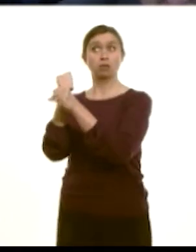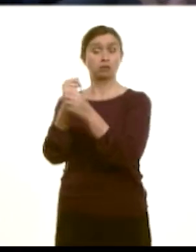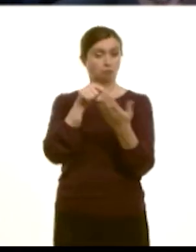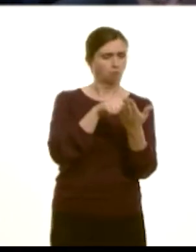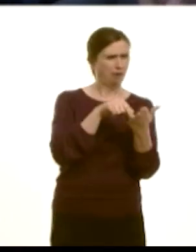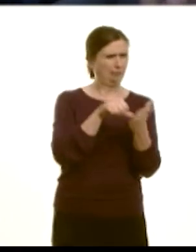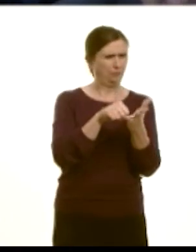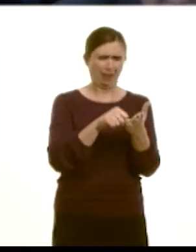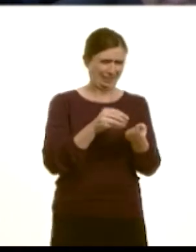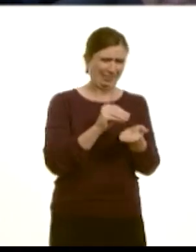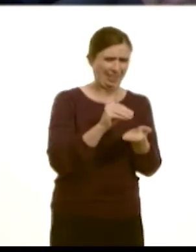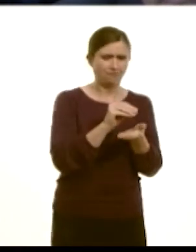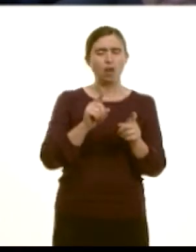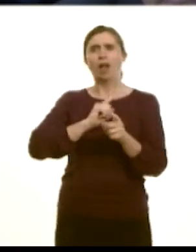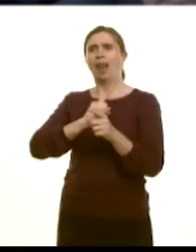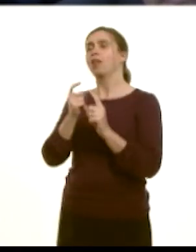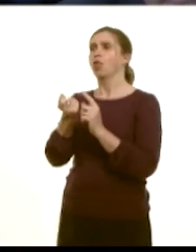of oral anticoagulants.